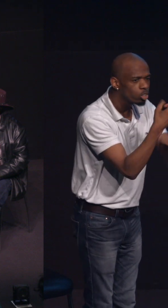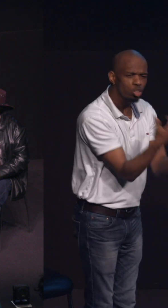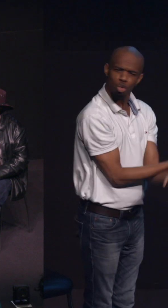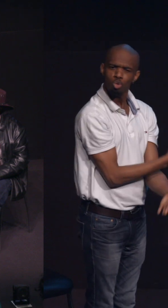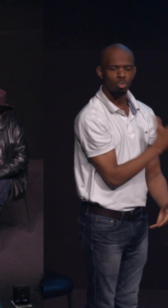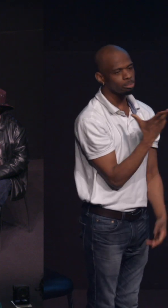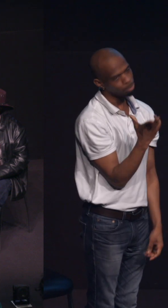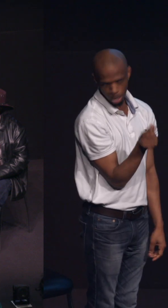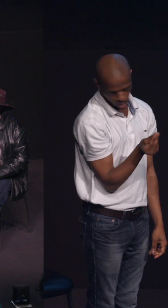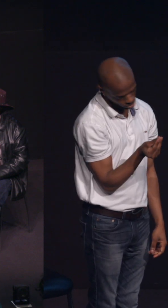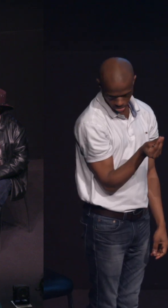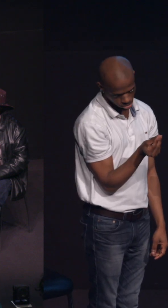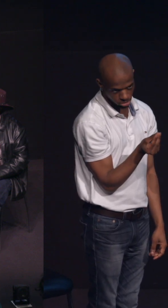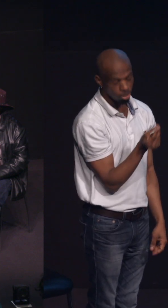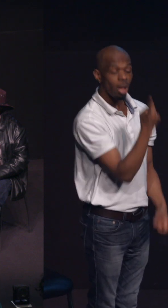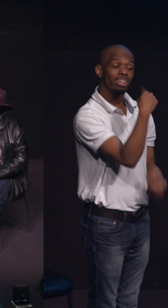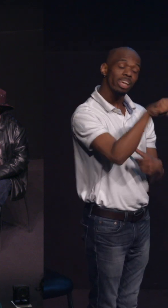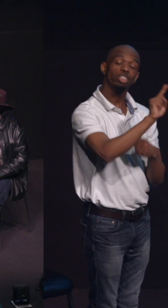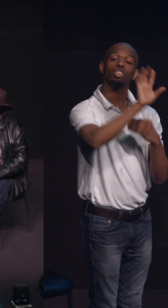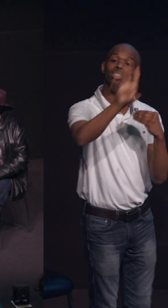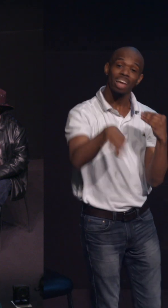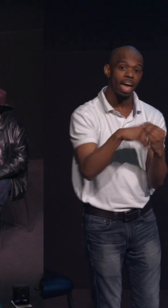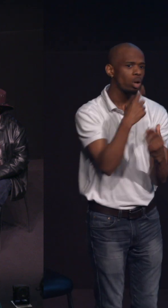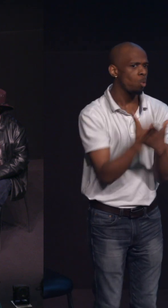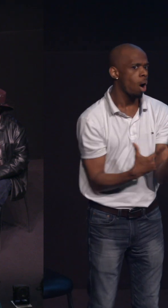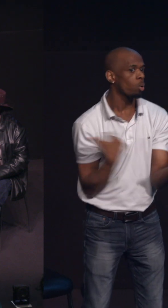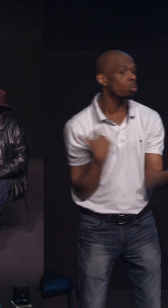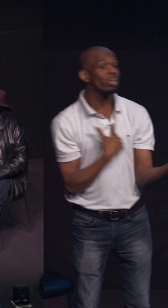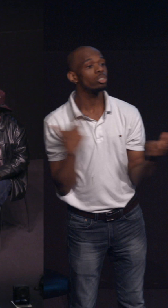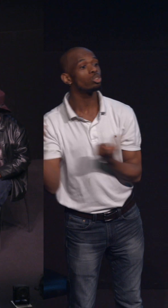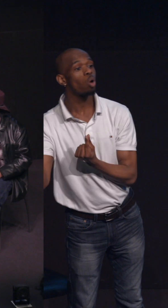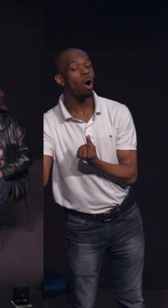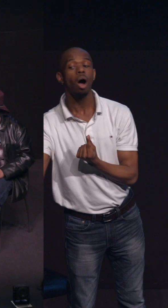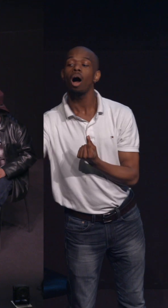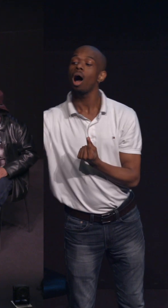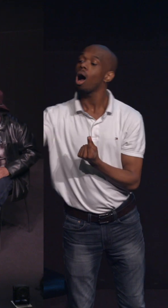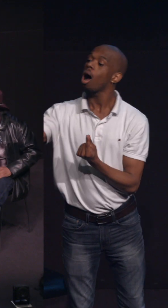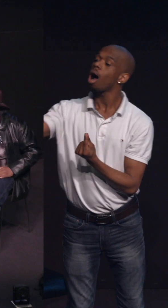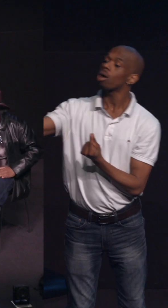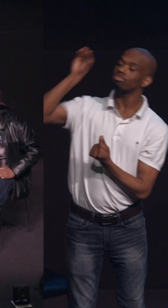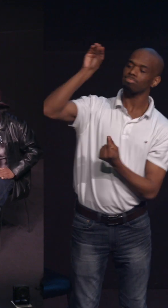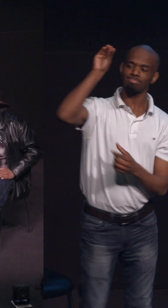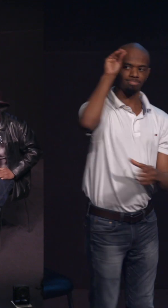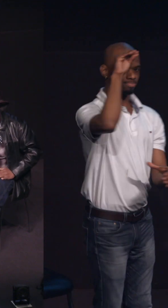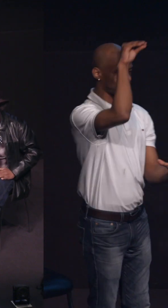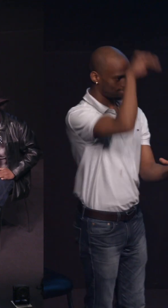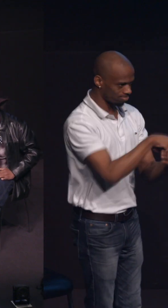That is ours. Kanchan: That's right. Pandora: So I just wanna say all of you are welcome at EARTHseed.